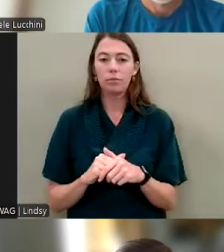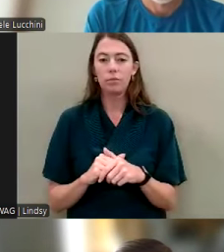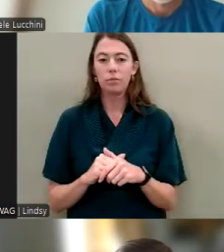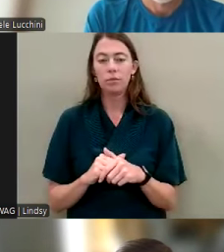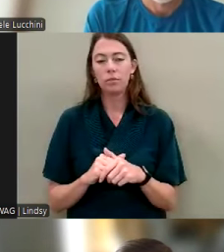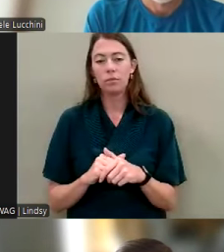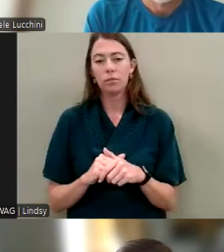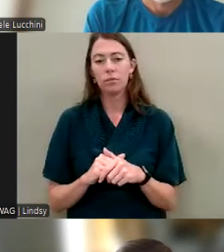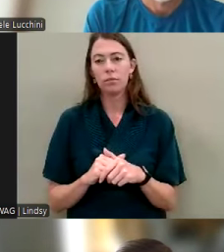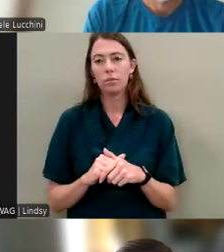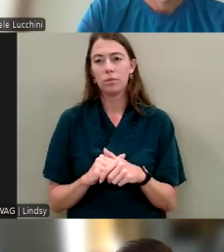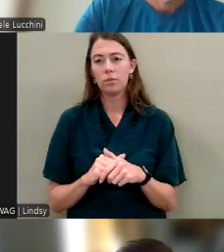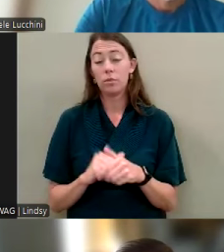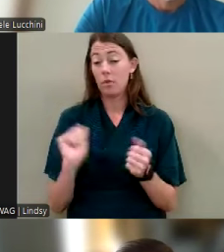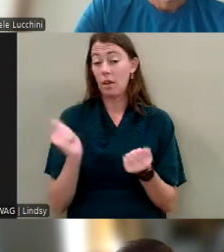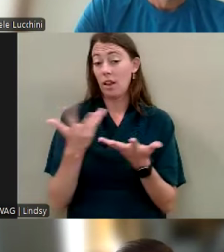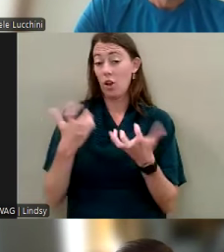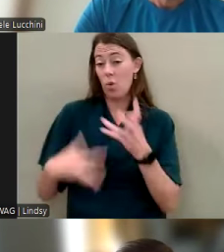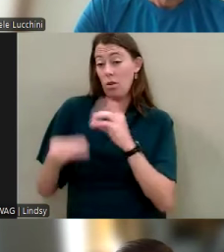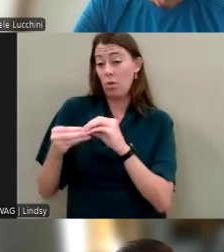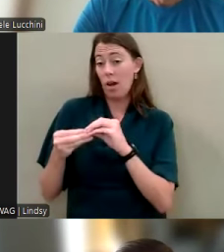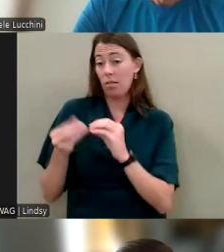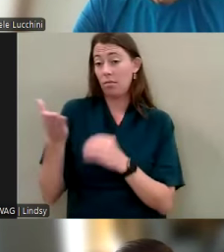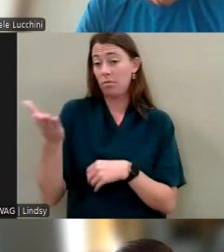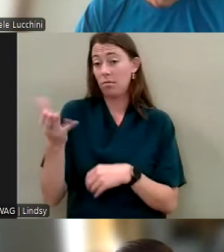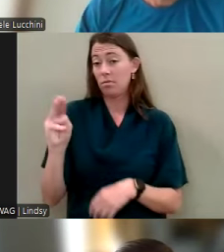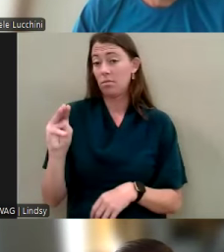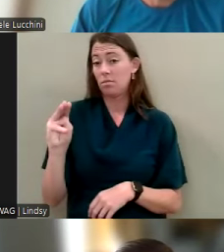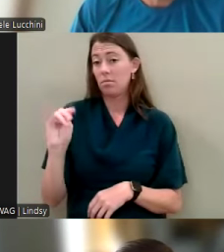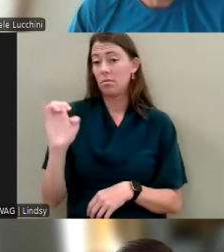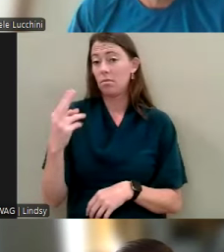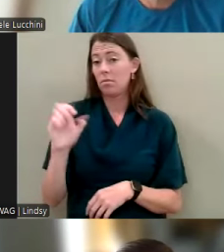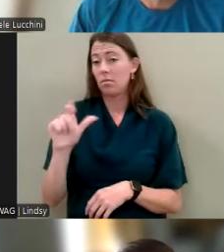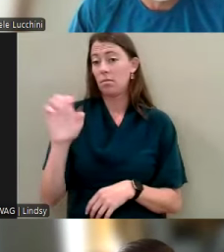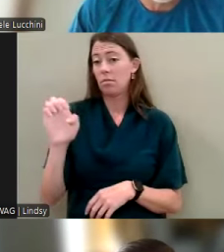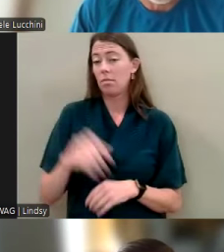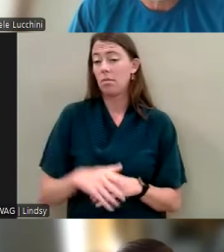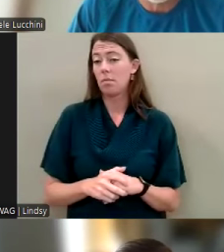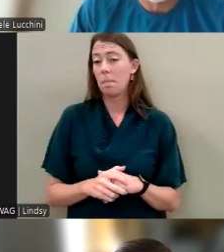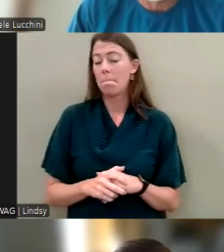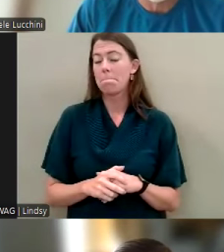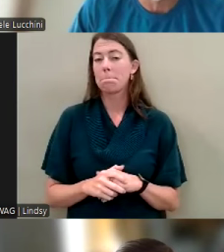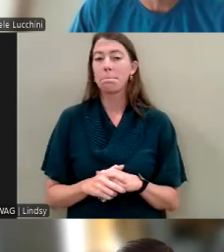Is there anything you would add to that, Michele? >> MICHELE LUCCHINI: Yeah. Is also part of a